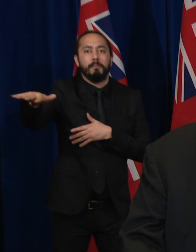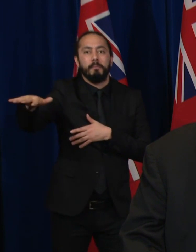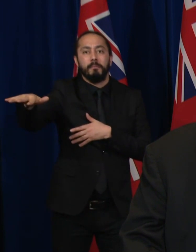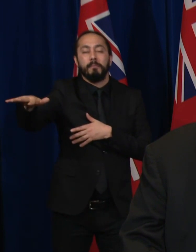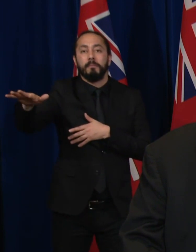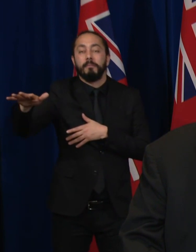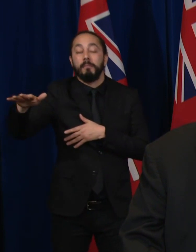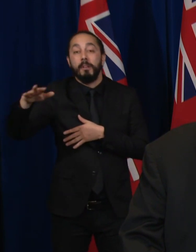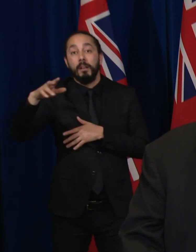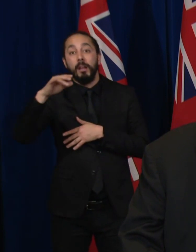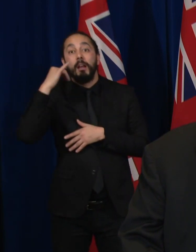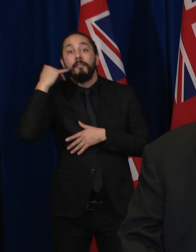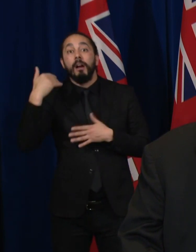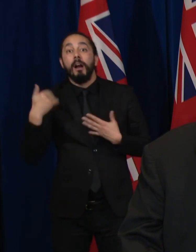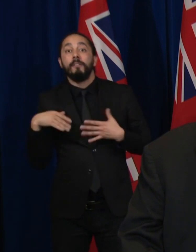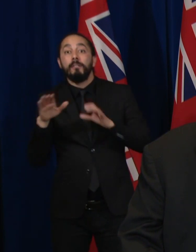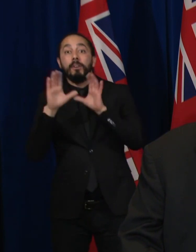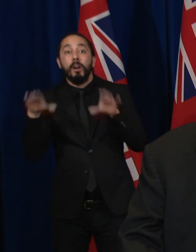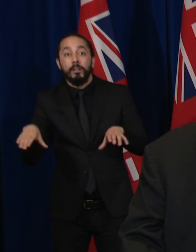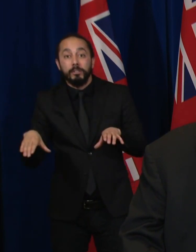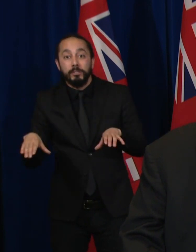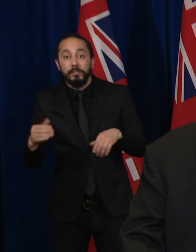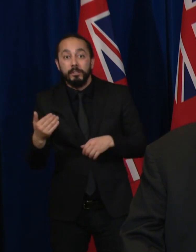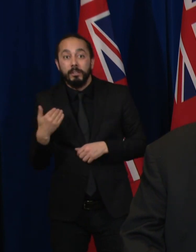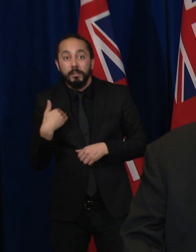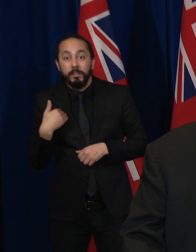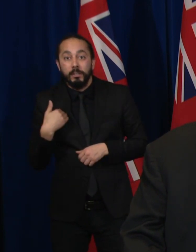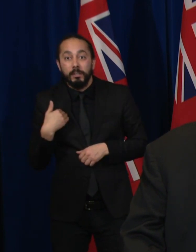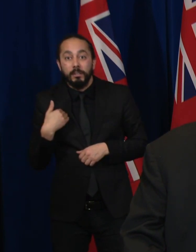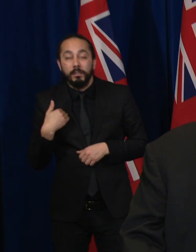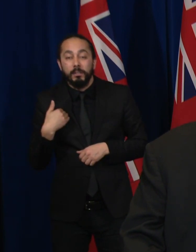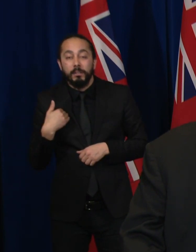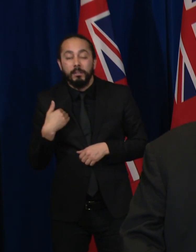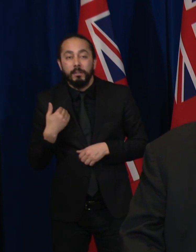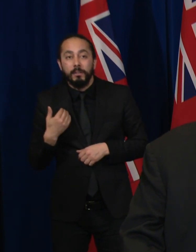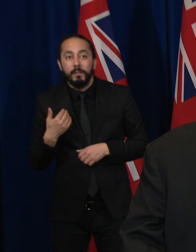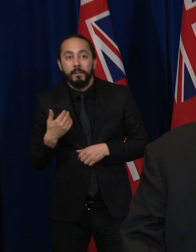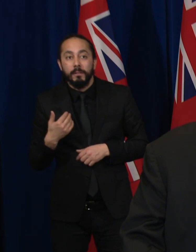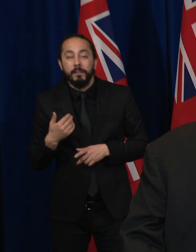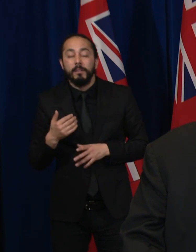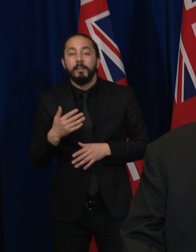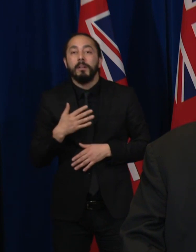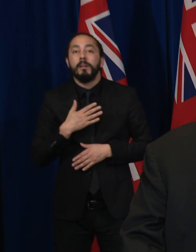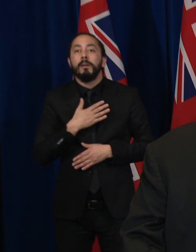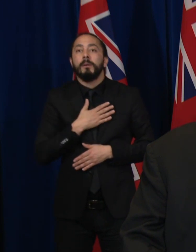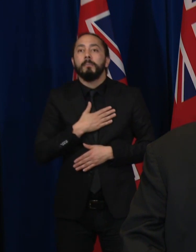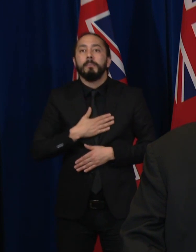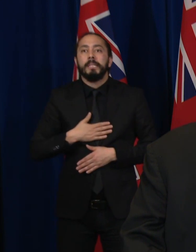asking you, please, don't come up to the cottage because what's happening, and